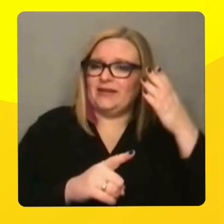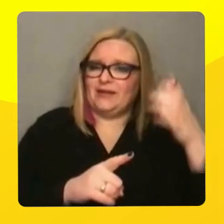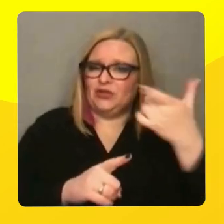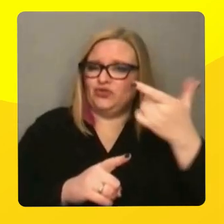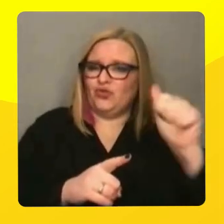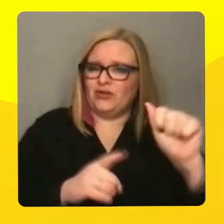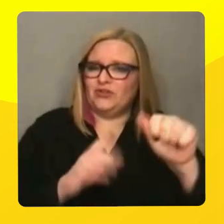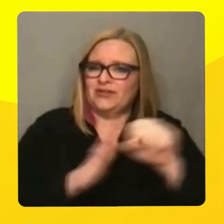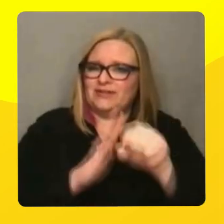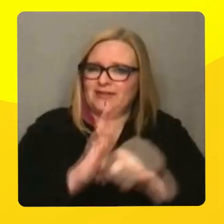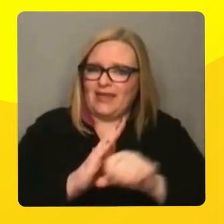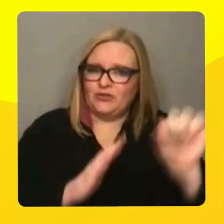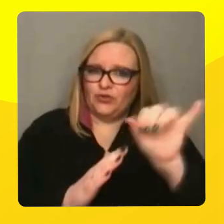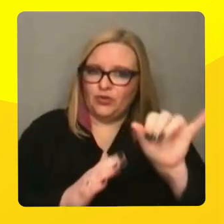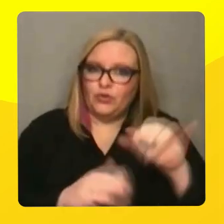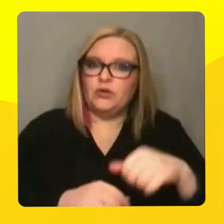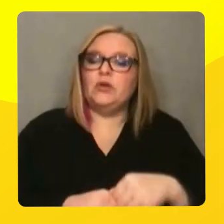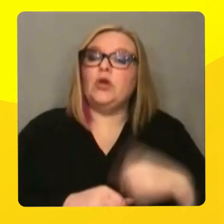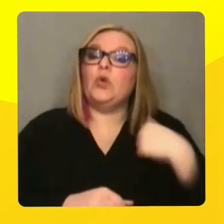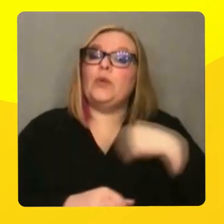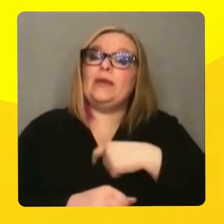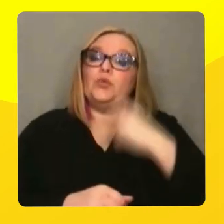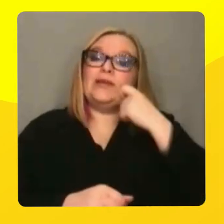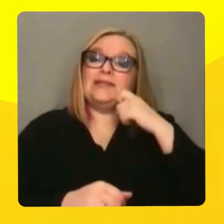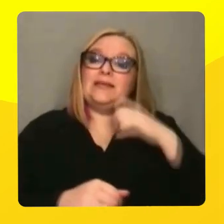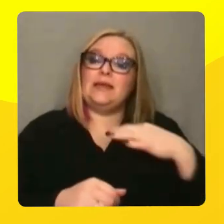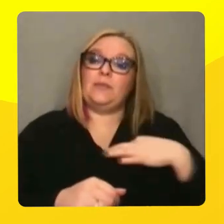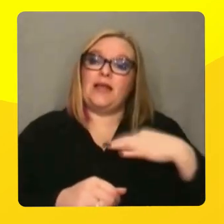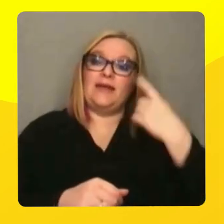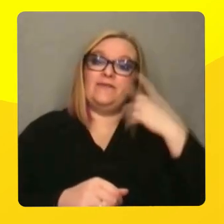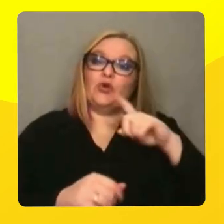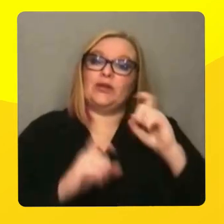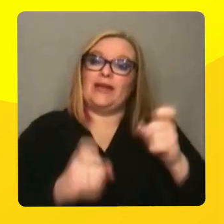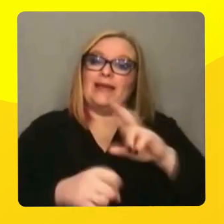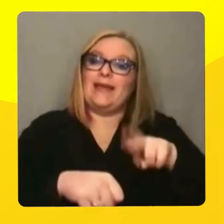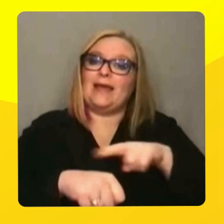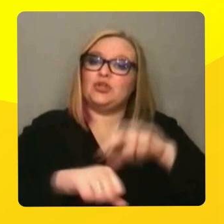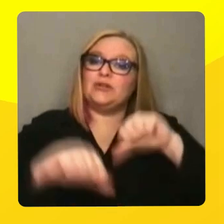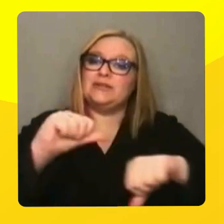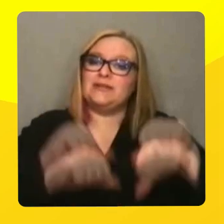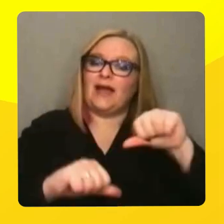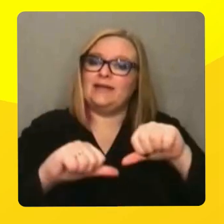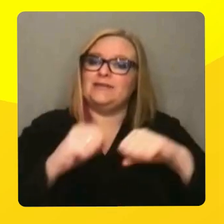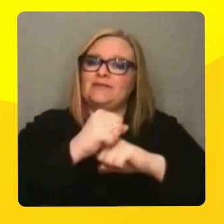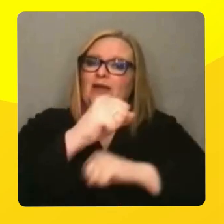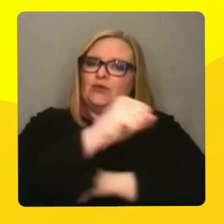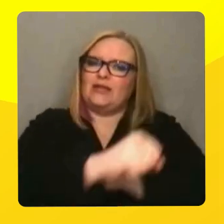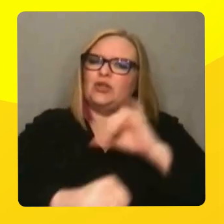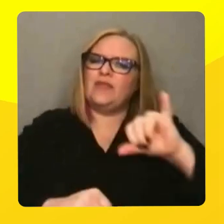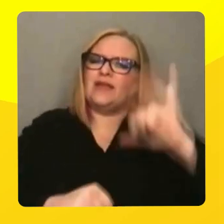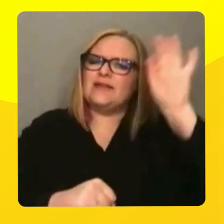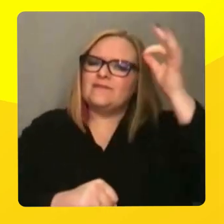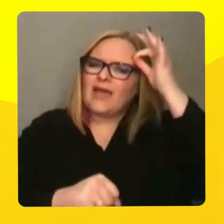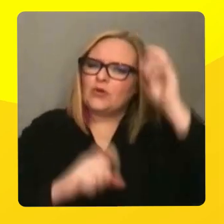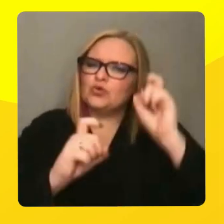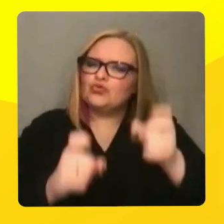So we recently applied for a grant to the National Science Foundation, and that proposal is a federal grant that would support us in incorporating